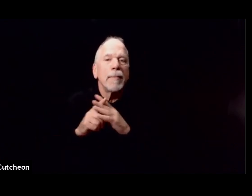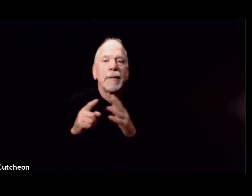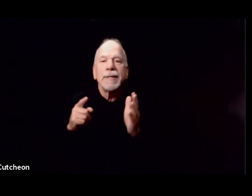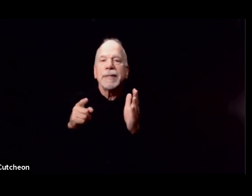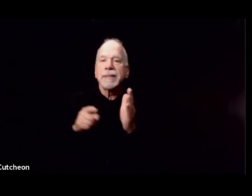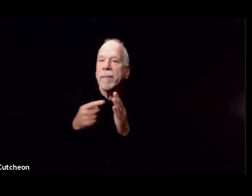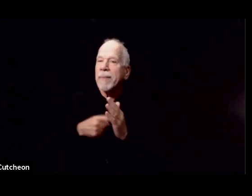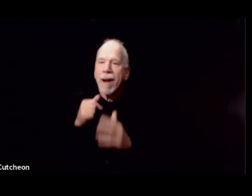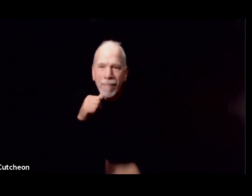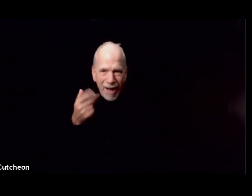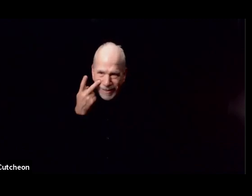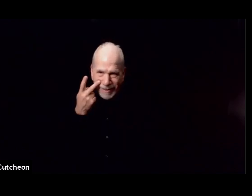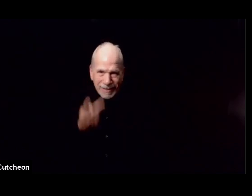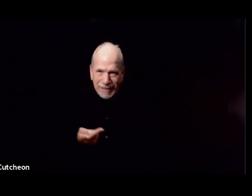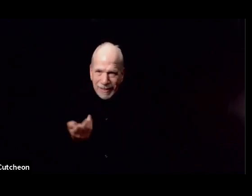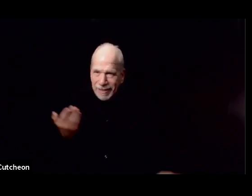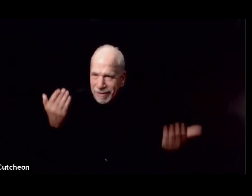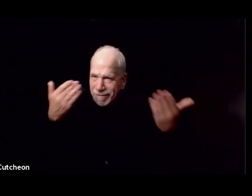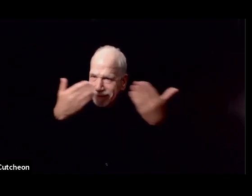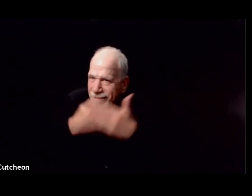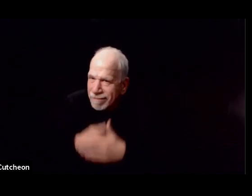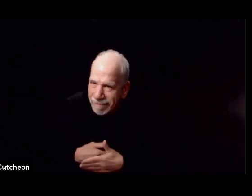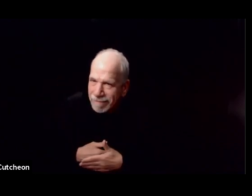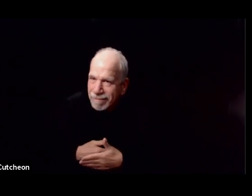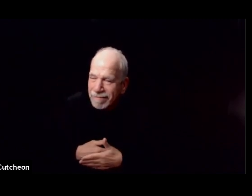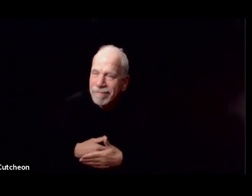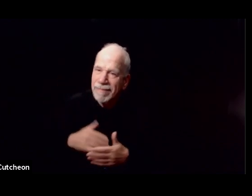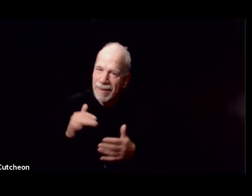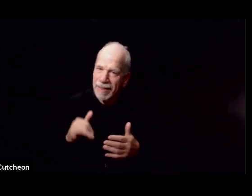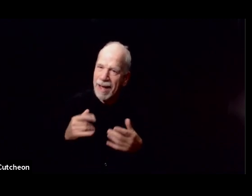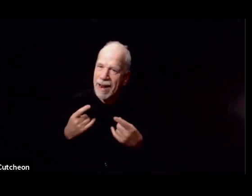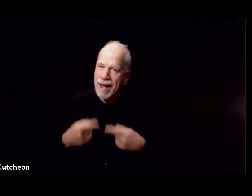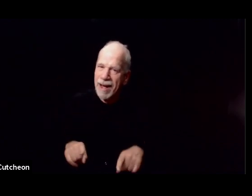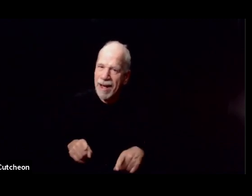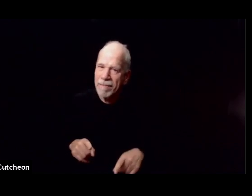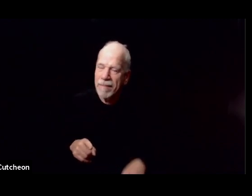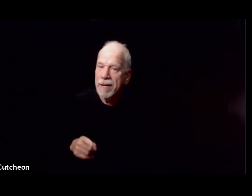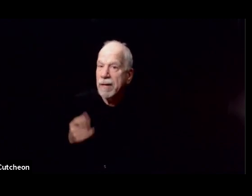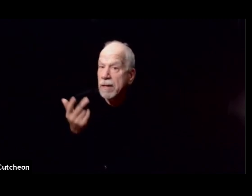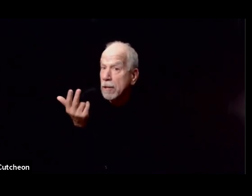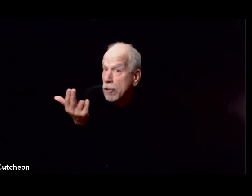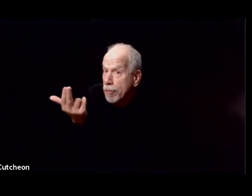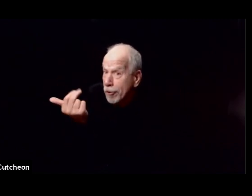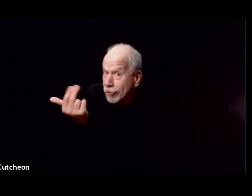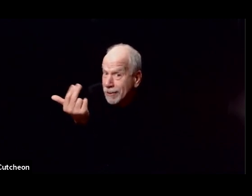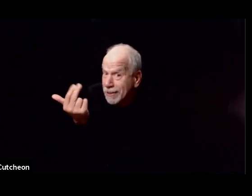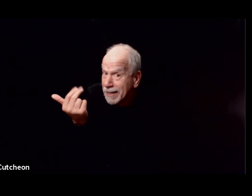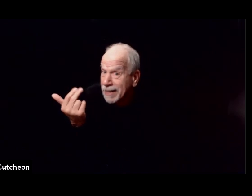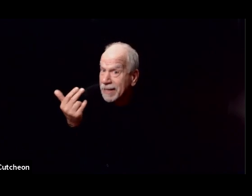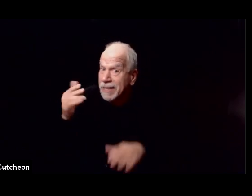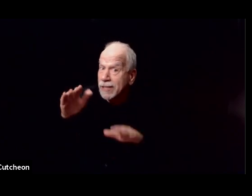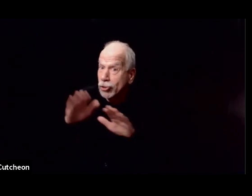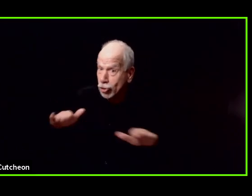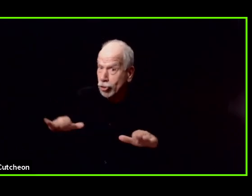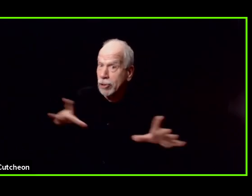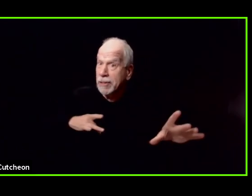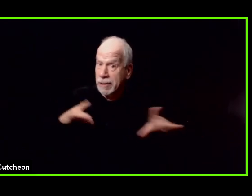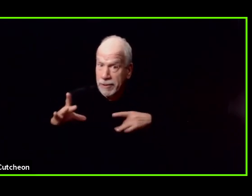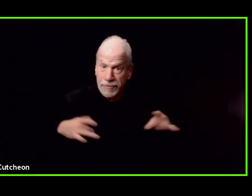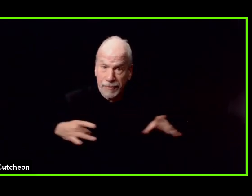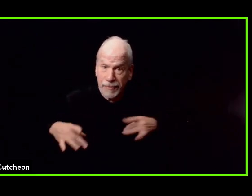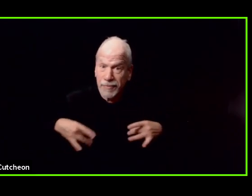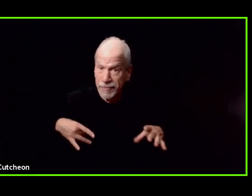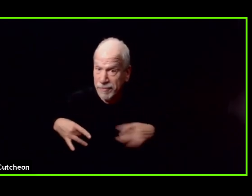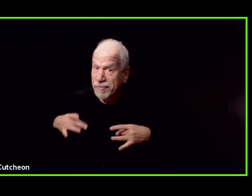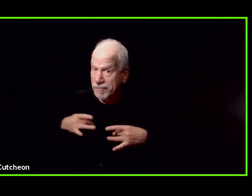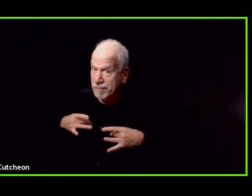are not recognized. Of our 13 cases, 11 of them had evidence of having been infected